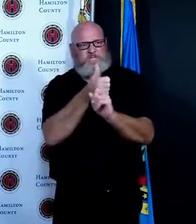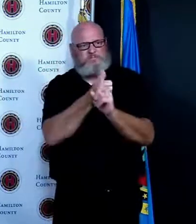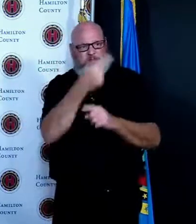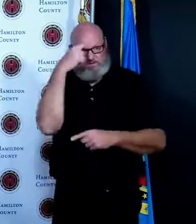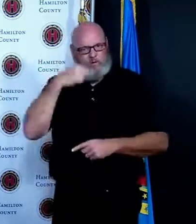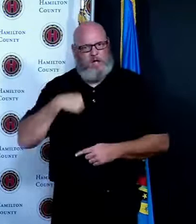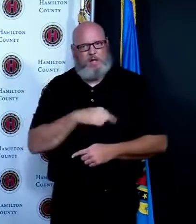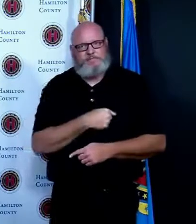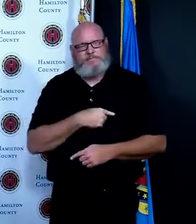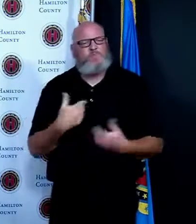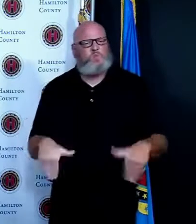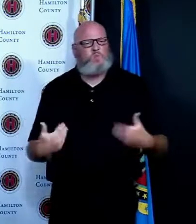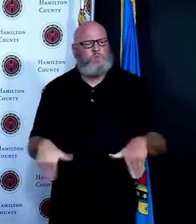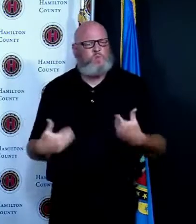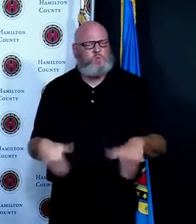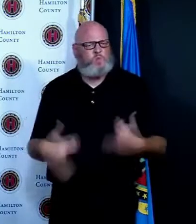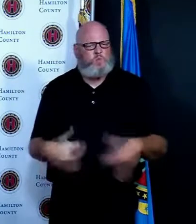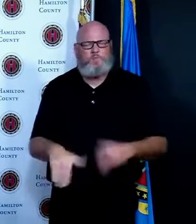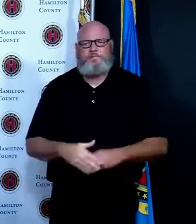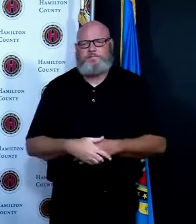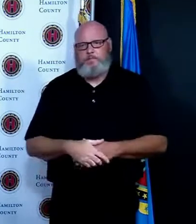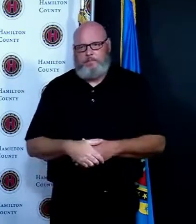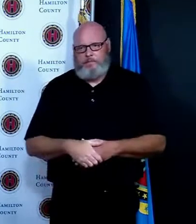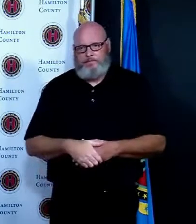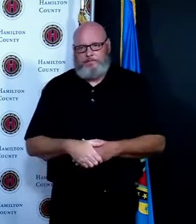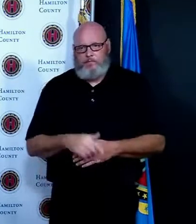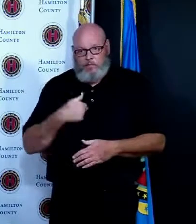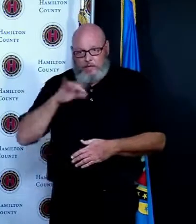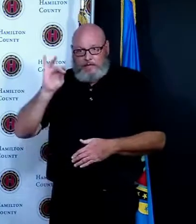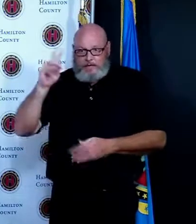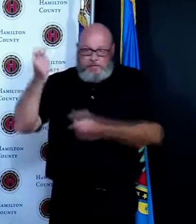very successful and we were able to make sure that we have protective equipment for our police